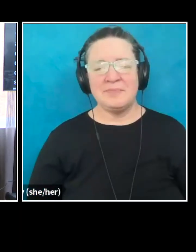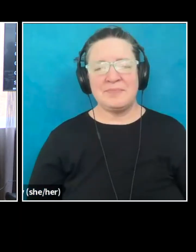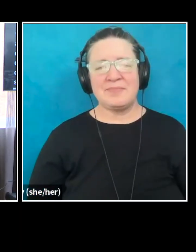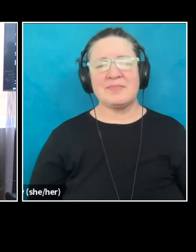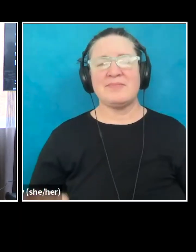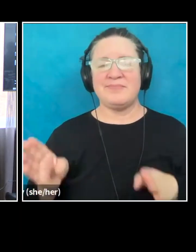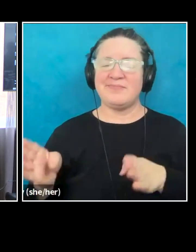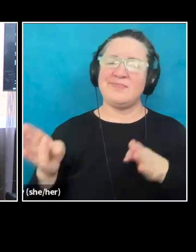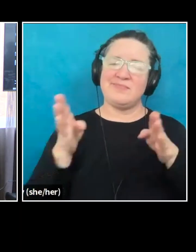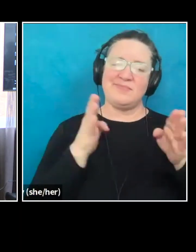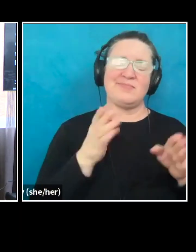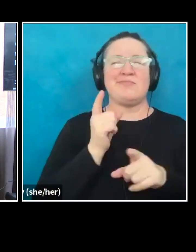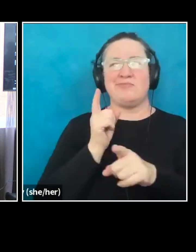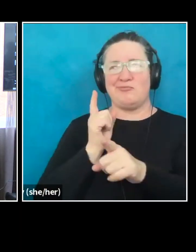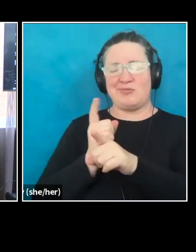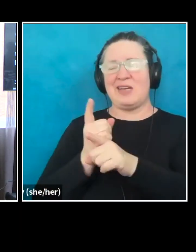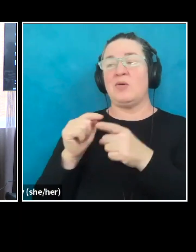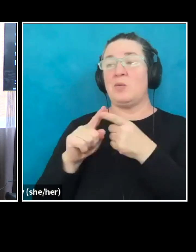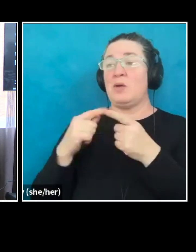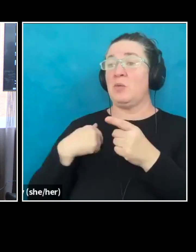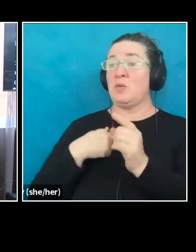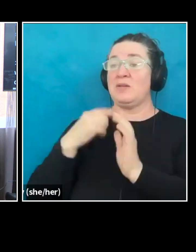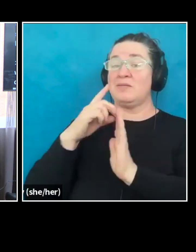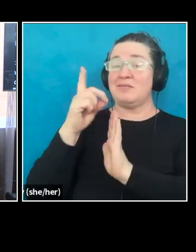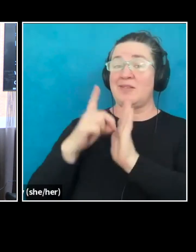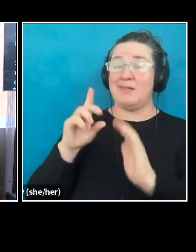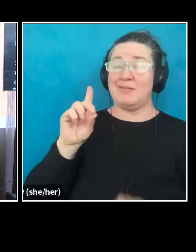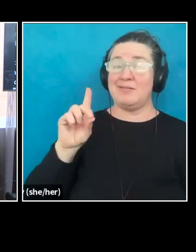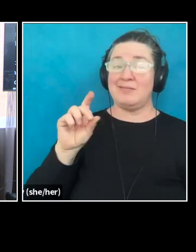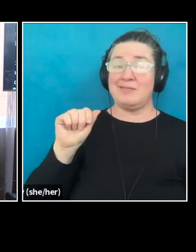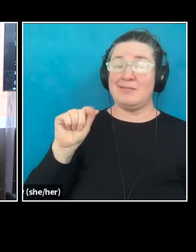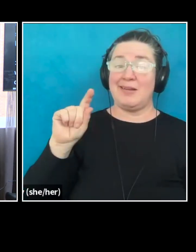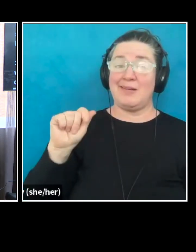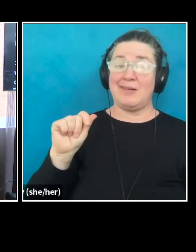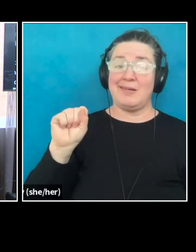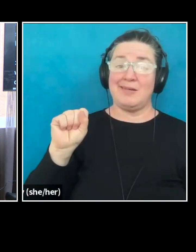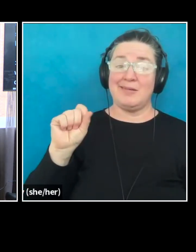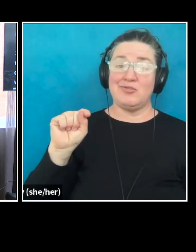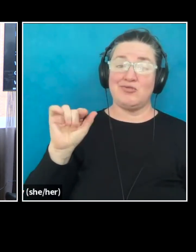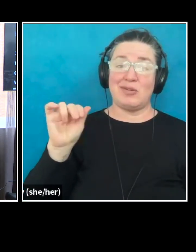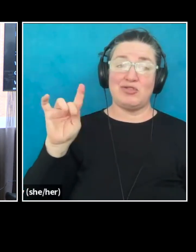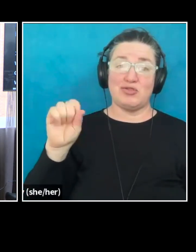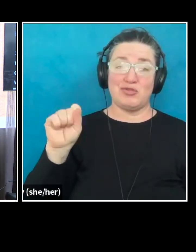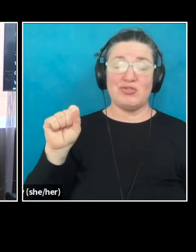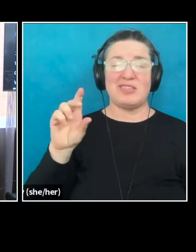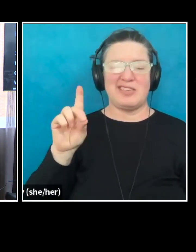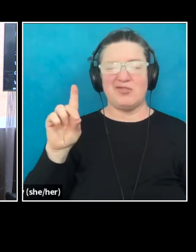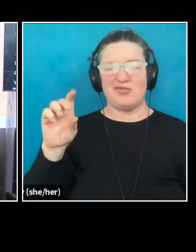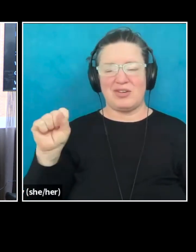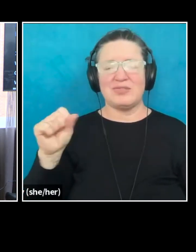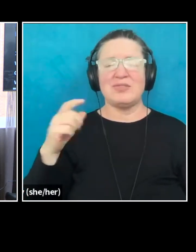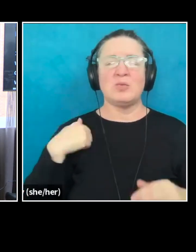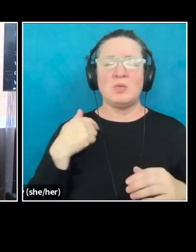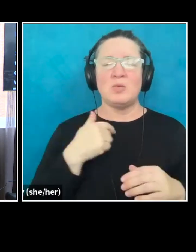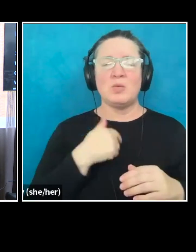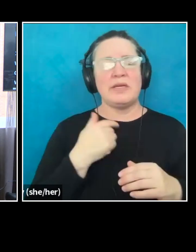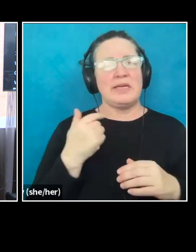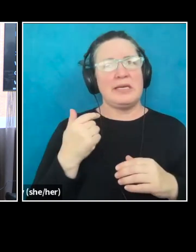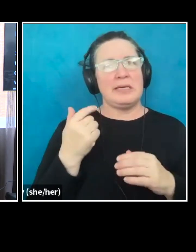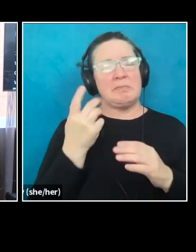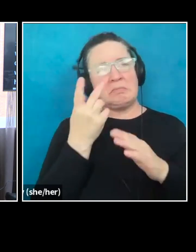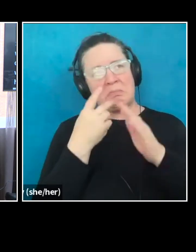when we design the data structures we intend to uh sort of have that participatory conversation